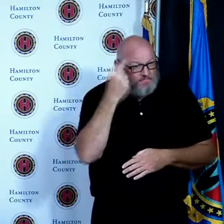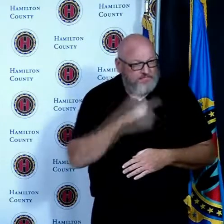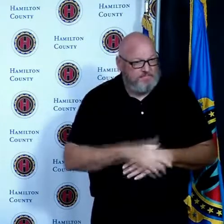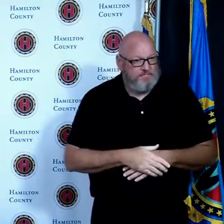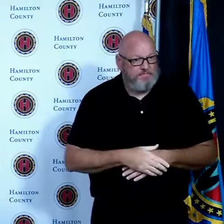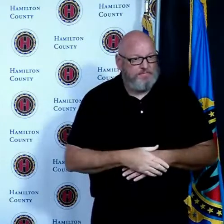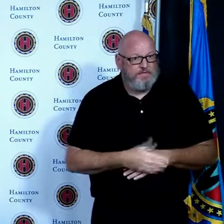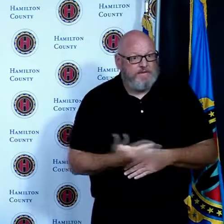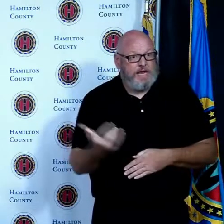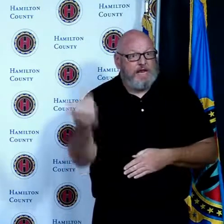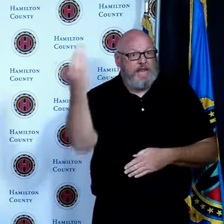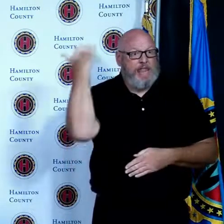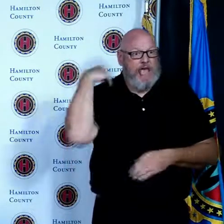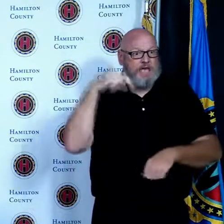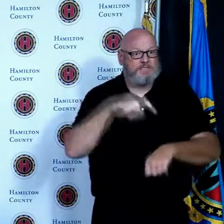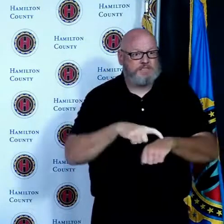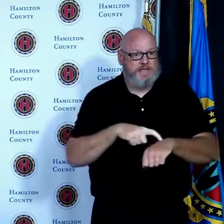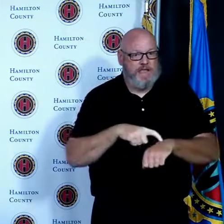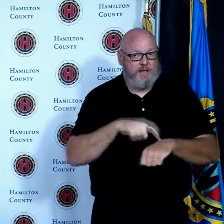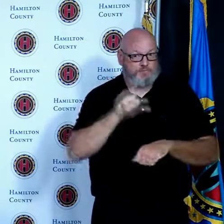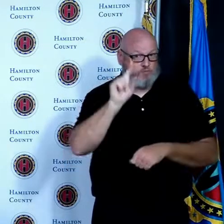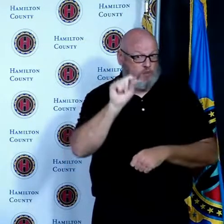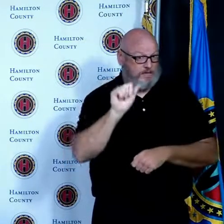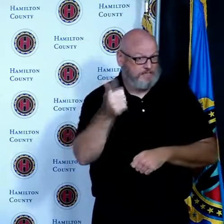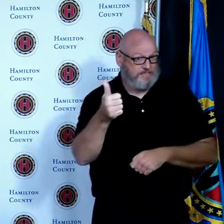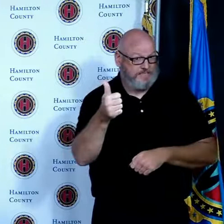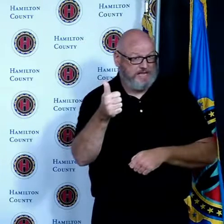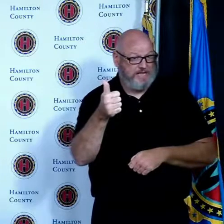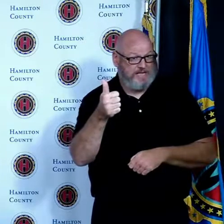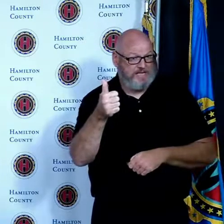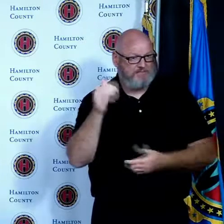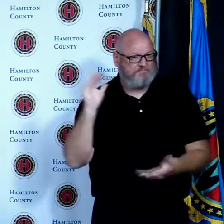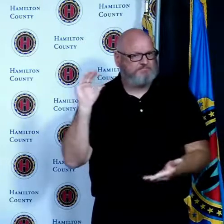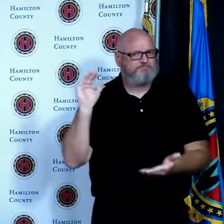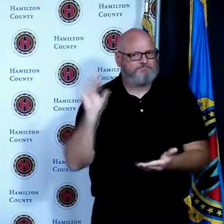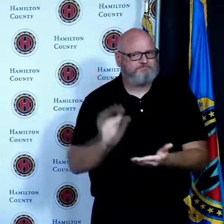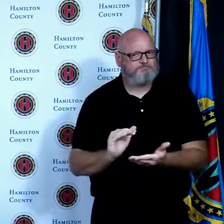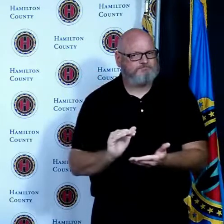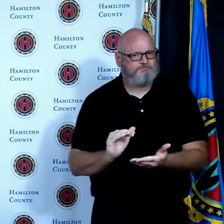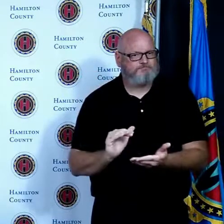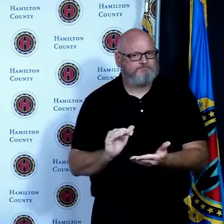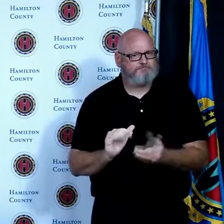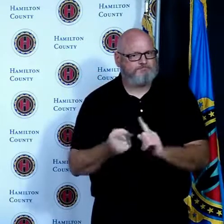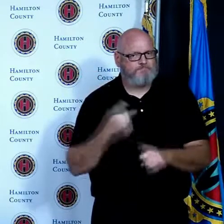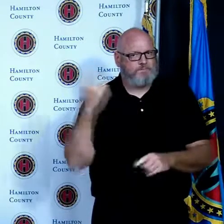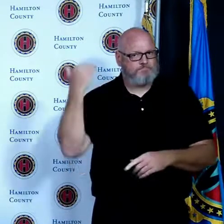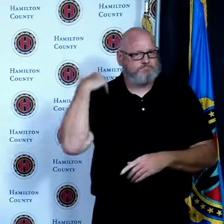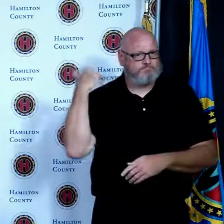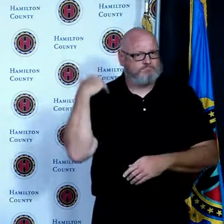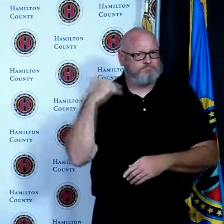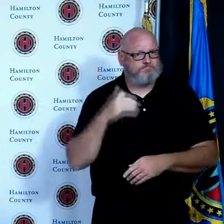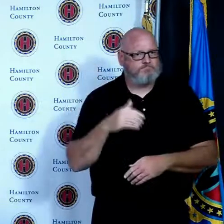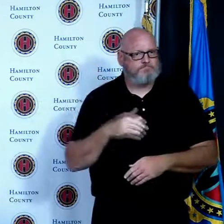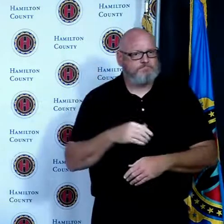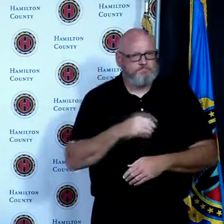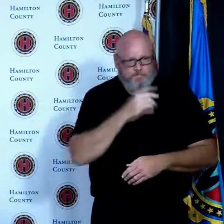this means a greater share of non-responding homes will need to be visited by census takers on the doors